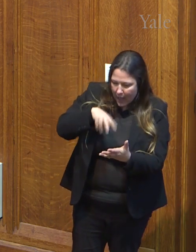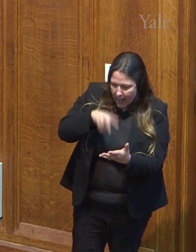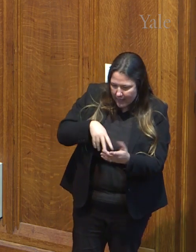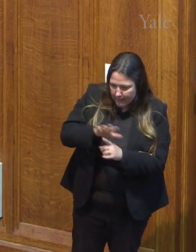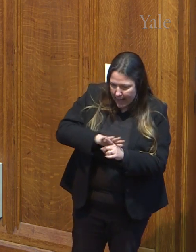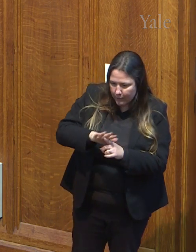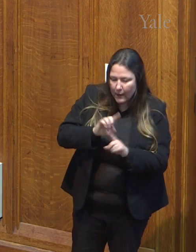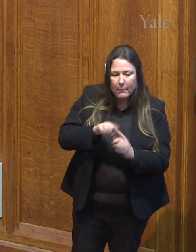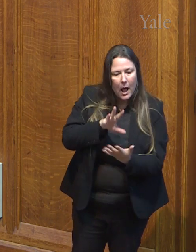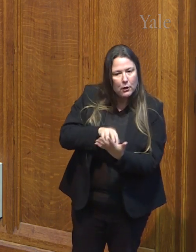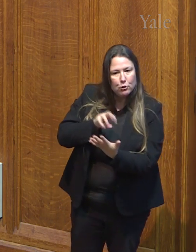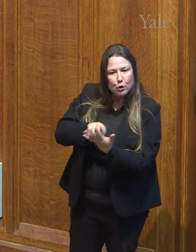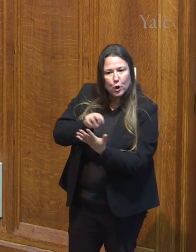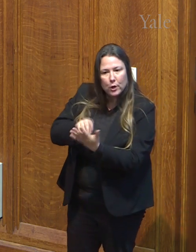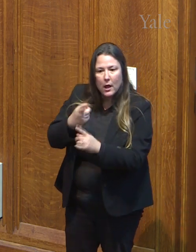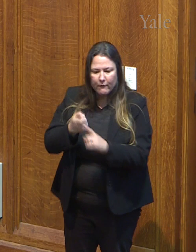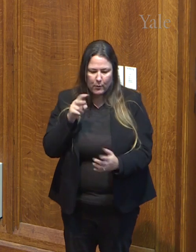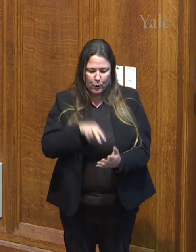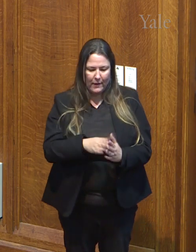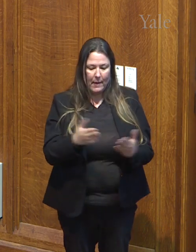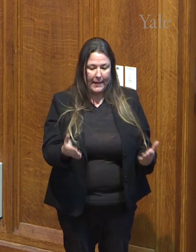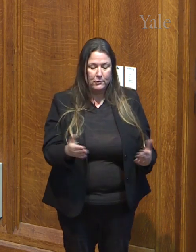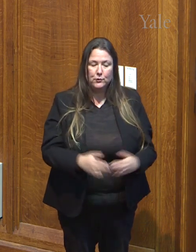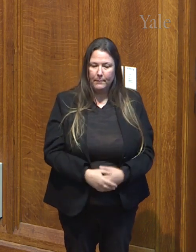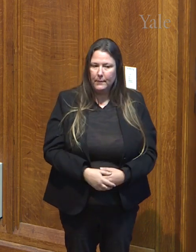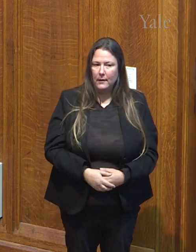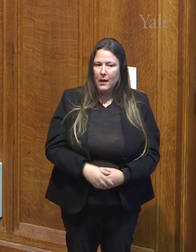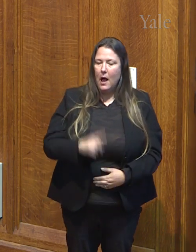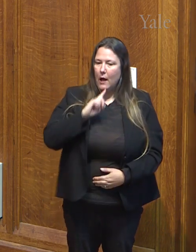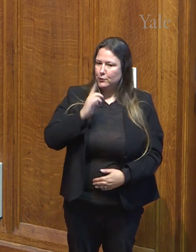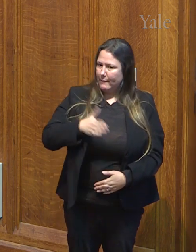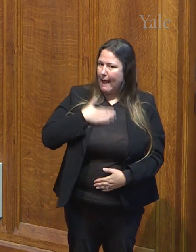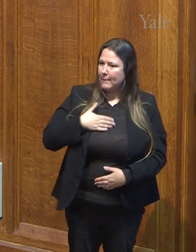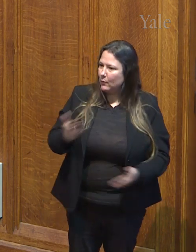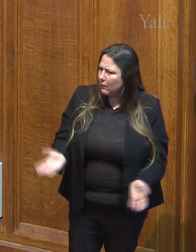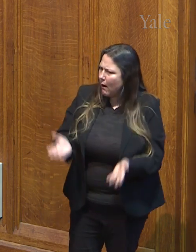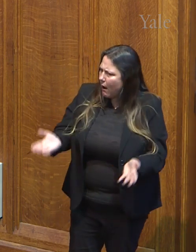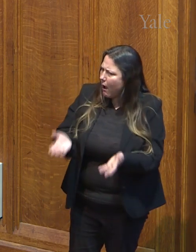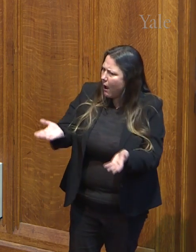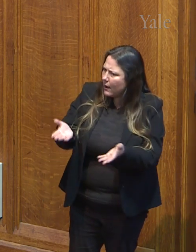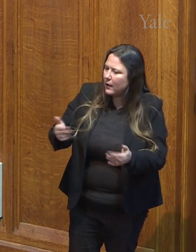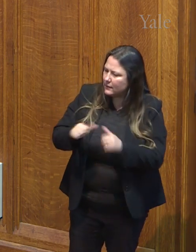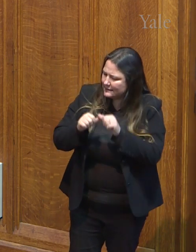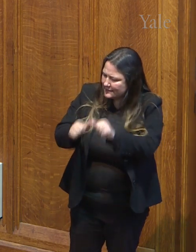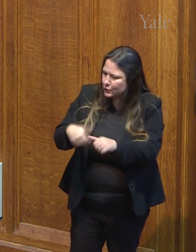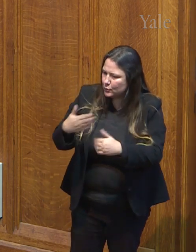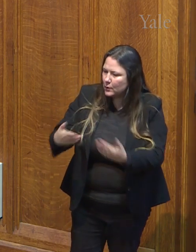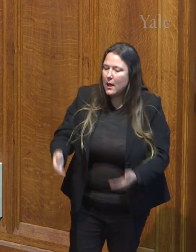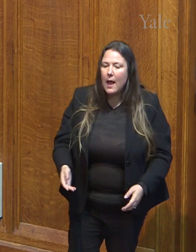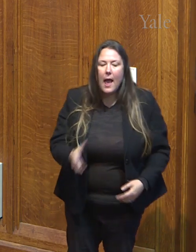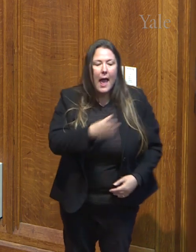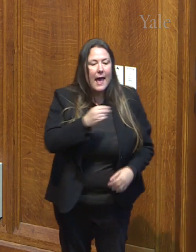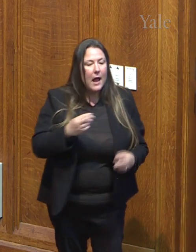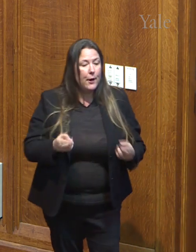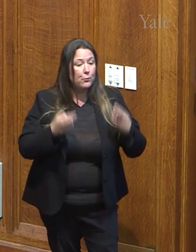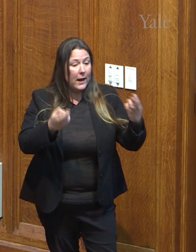but I learned a lot from looking at this manuscript. So I was happy to encourage it and to recommend it for publication